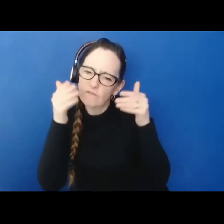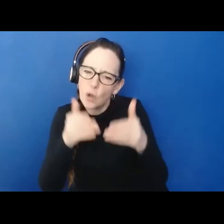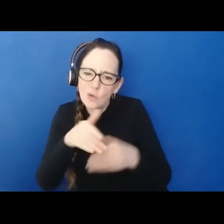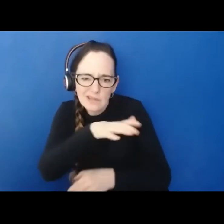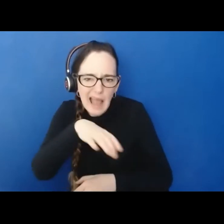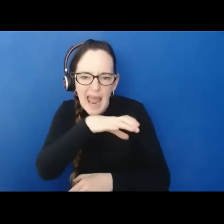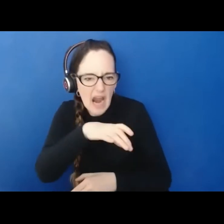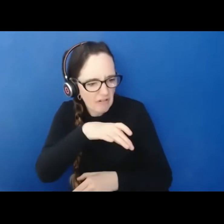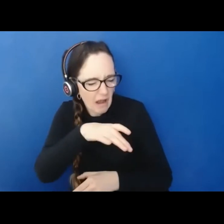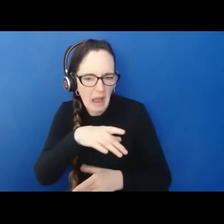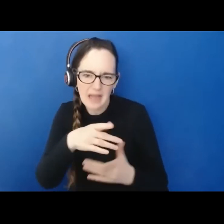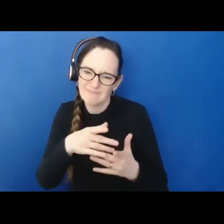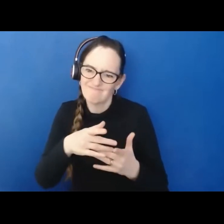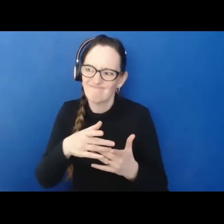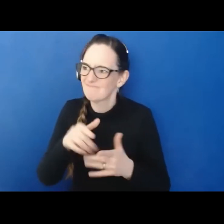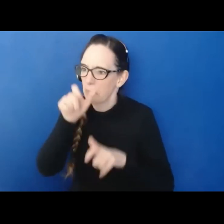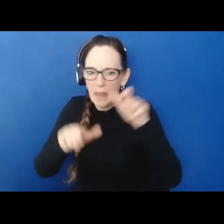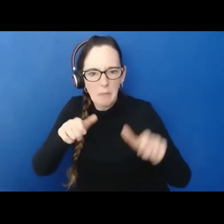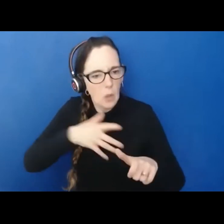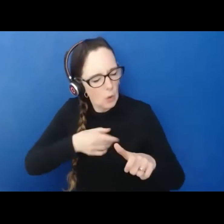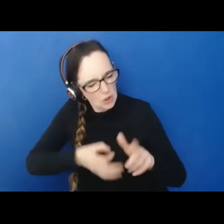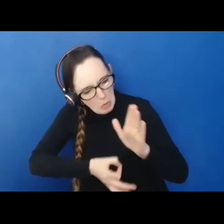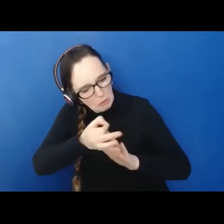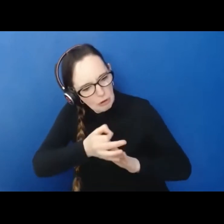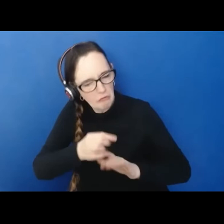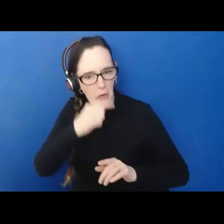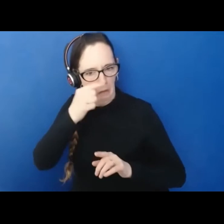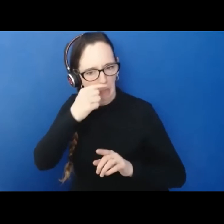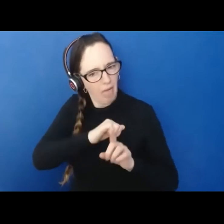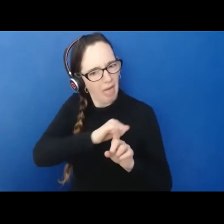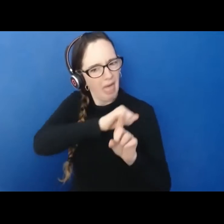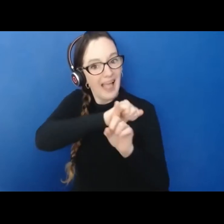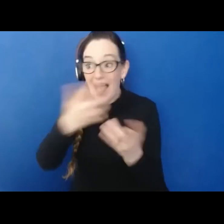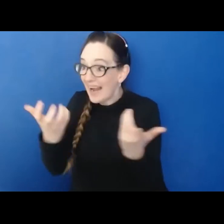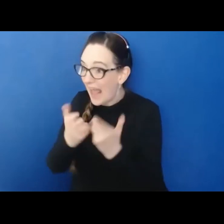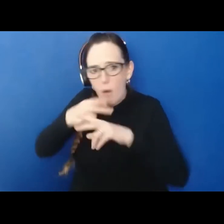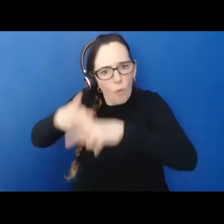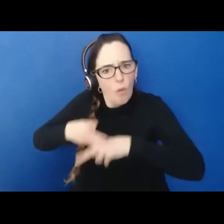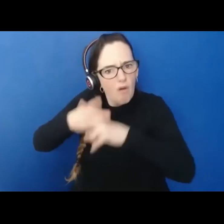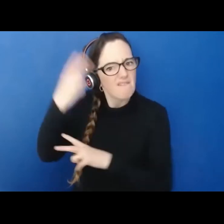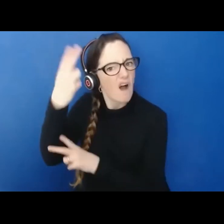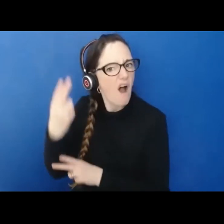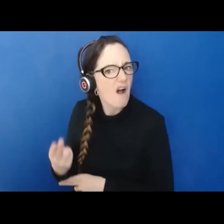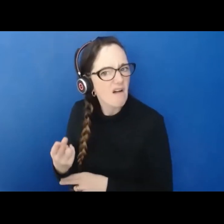our art scene from the bottom-up? And over these various different conversations